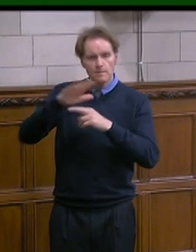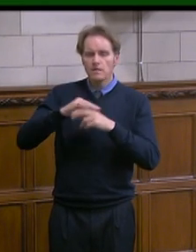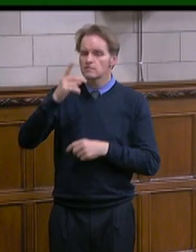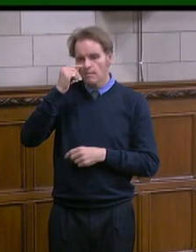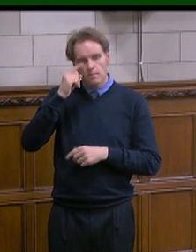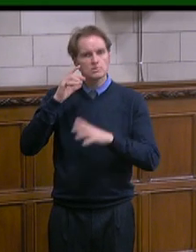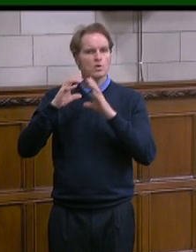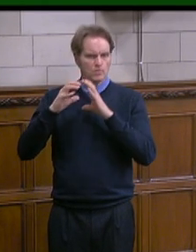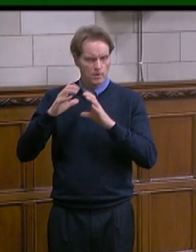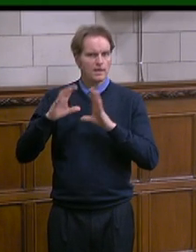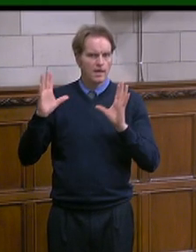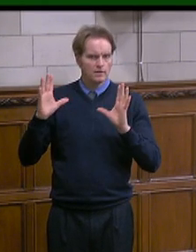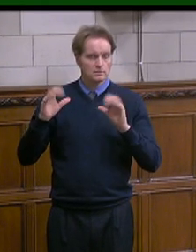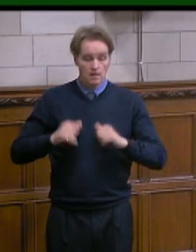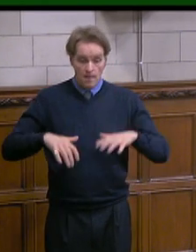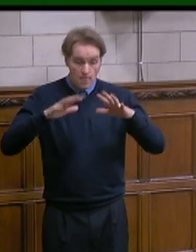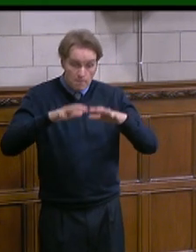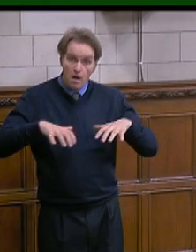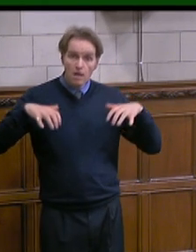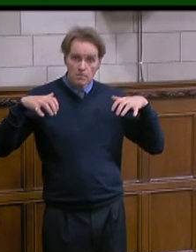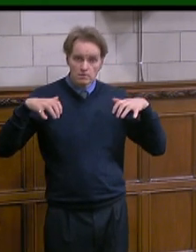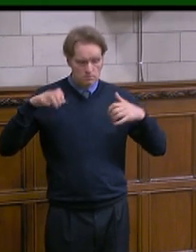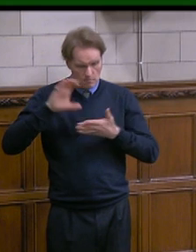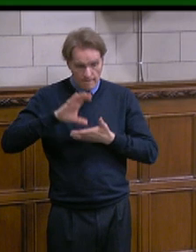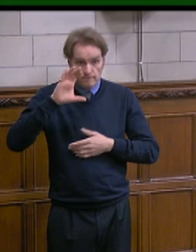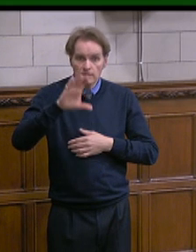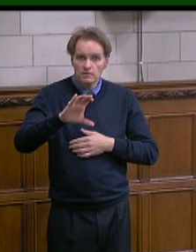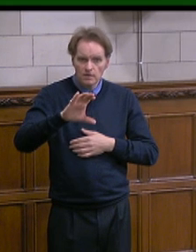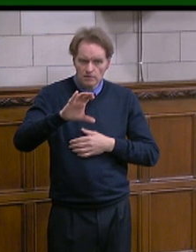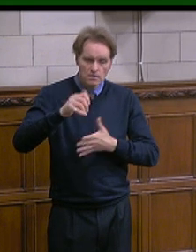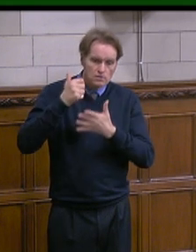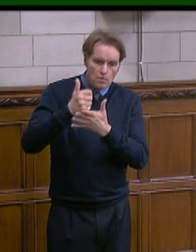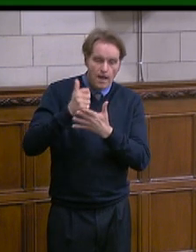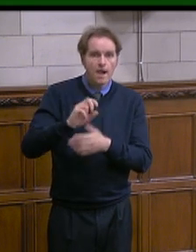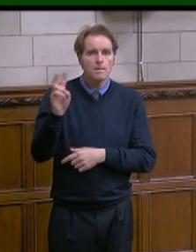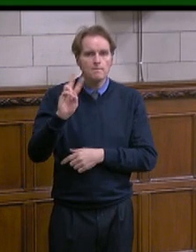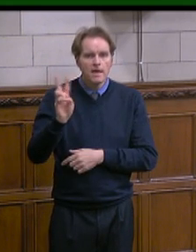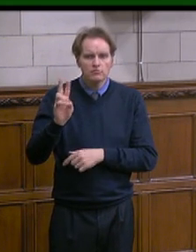The Department has provided funding for the development of a support guide to help parents of deaf children.